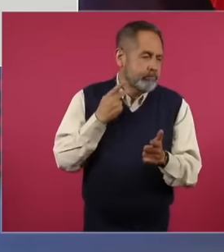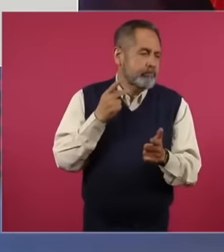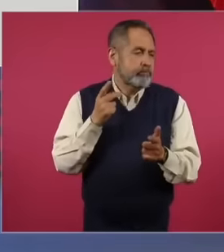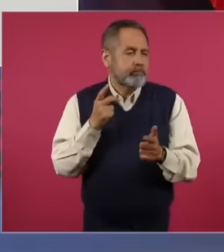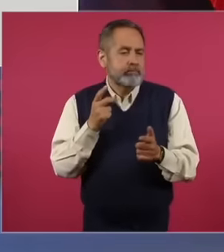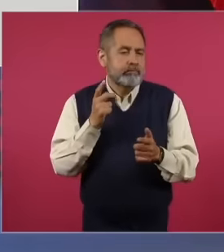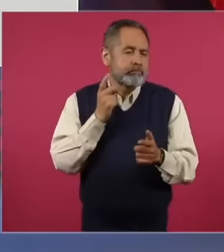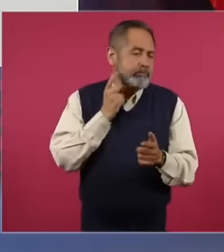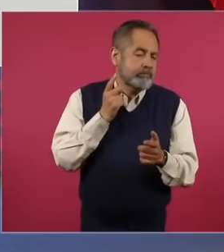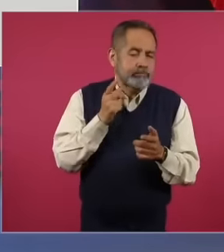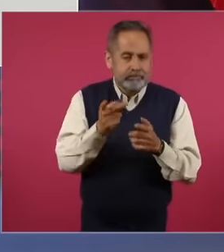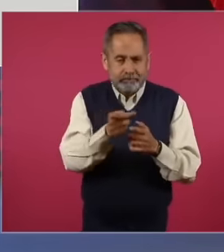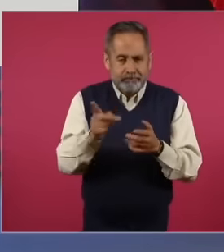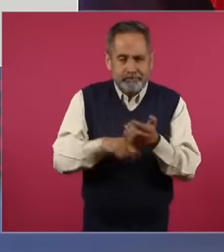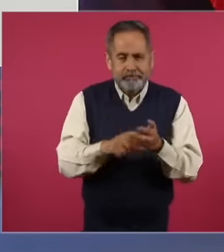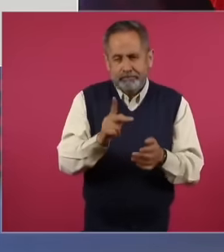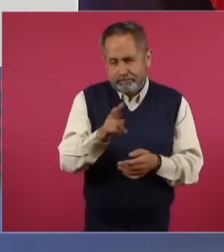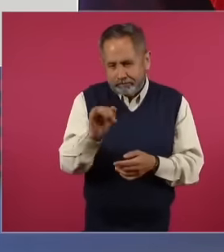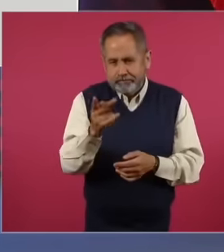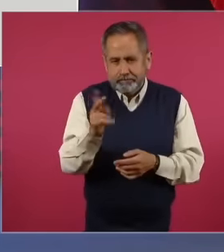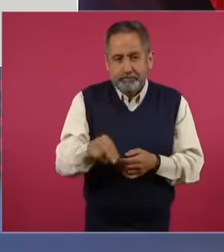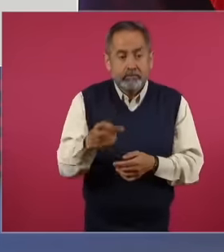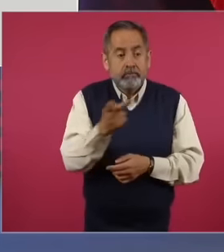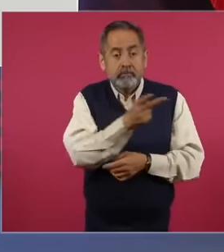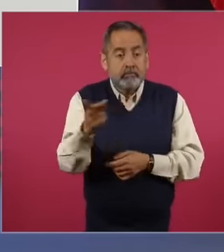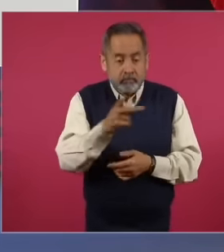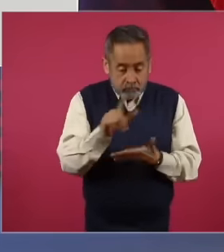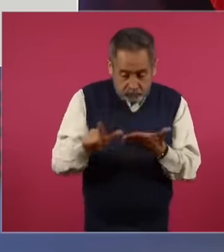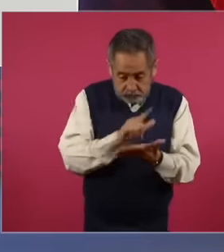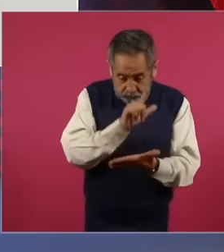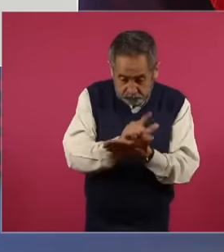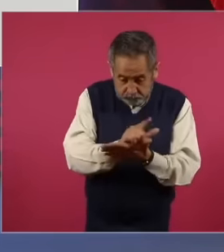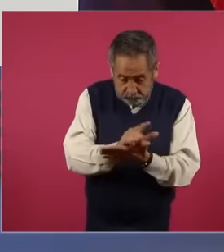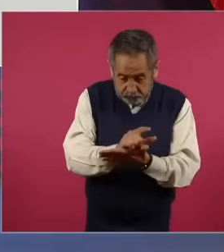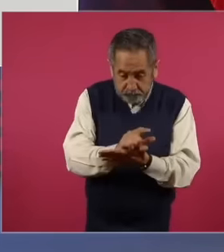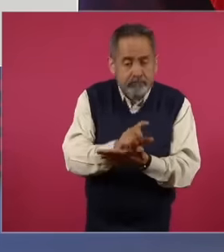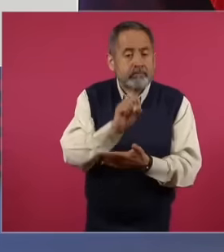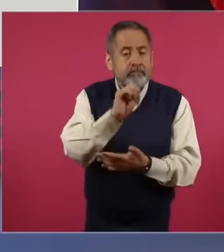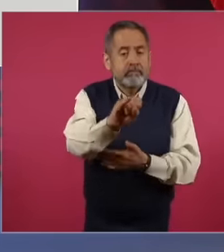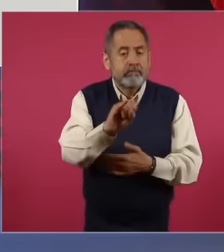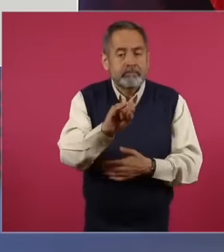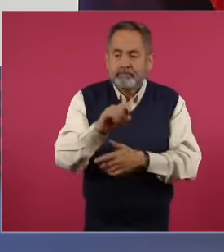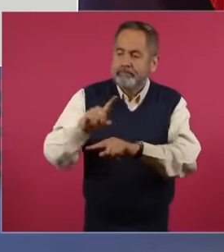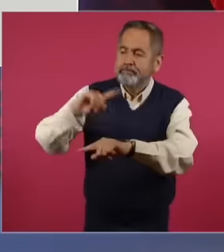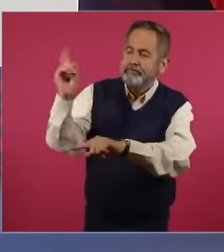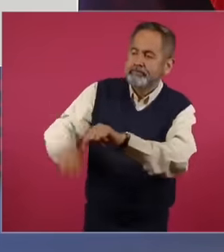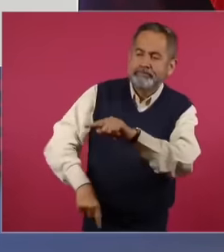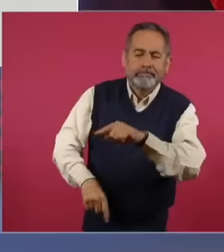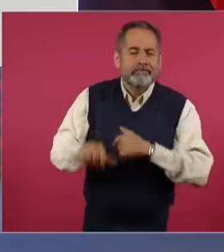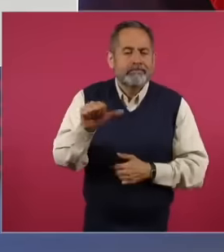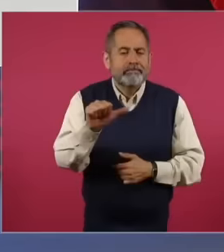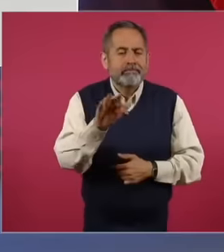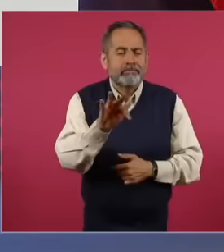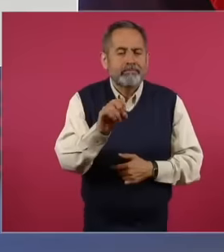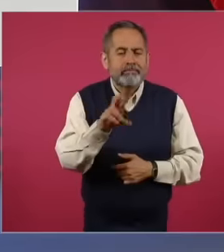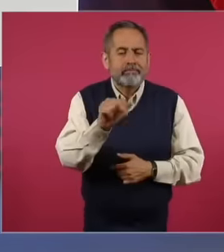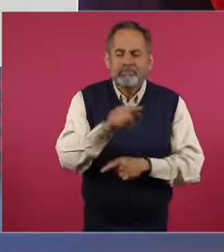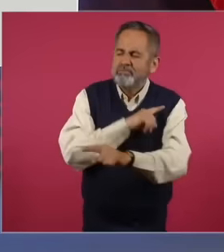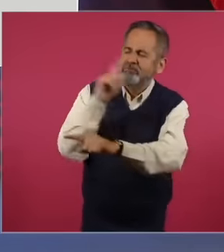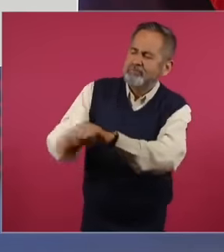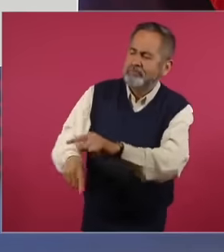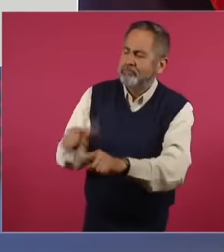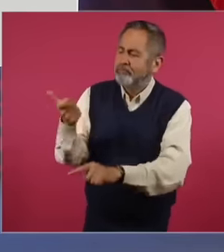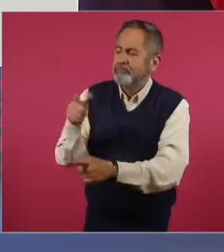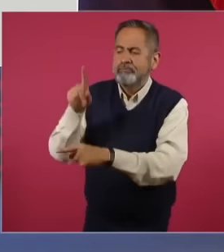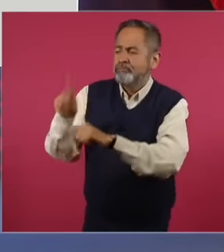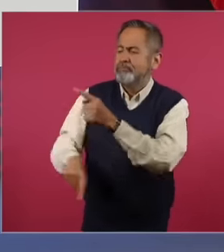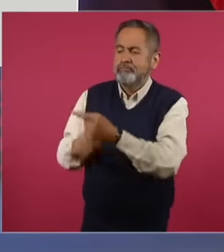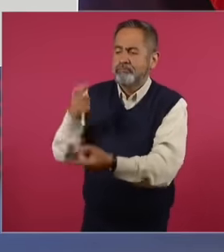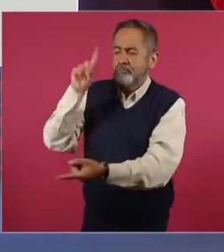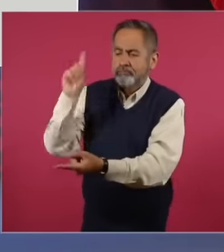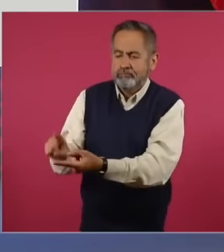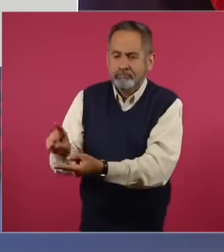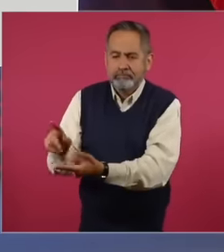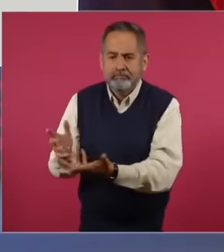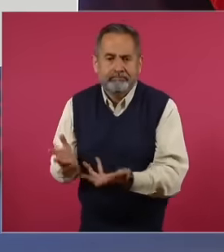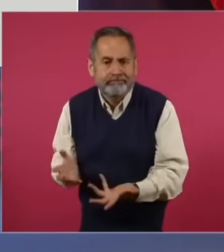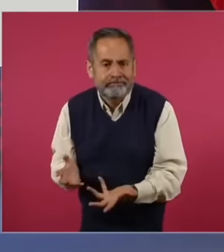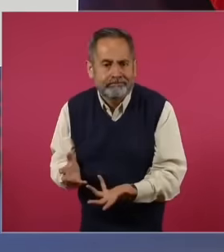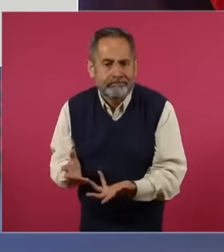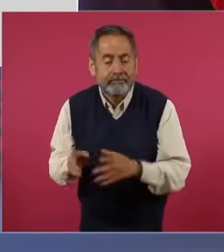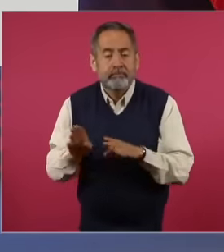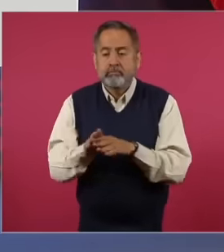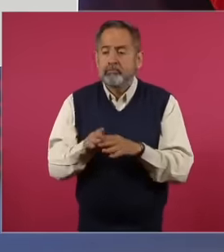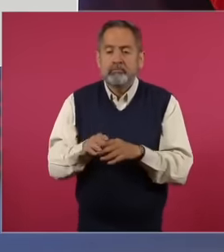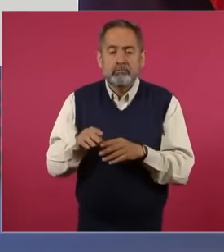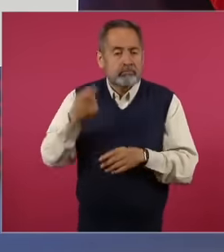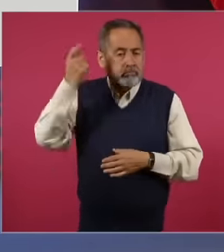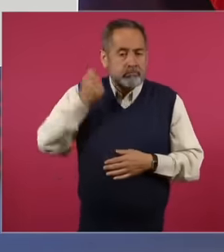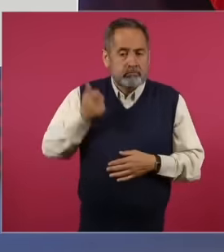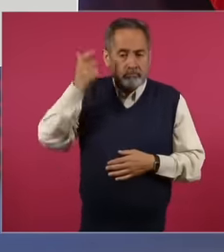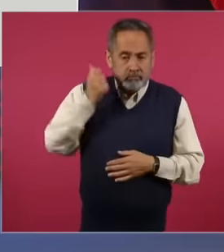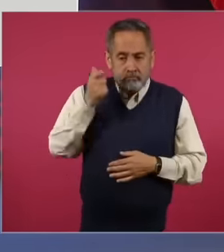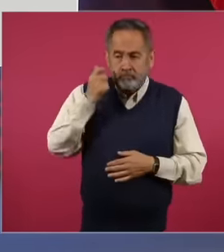retirement savings systems V Afores, which allowed the management of pensions to be handed over to